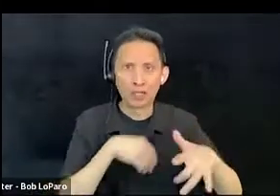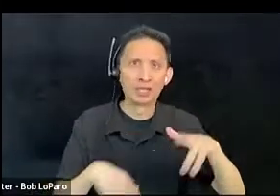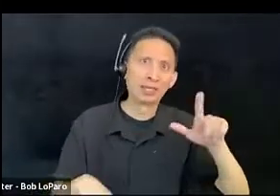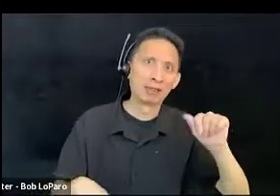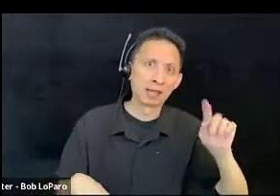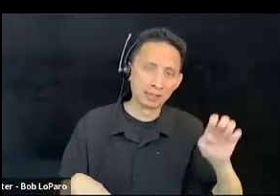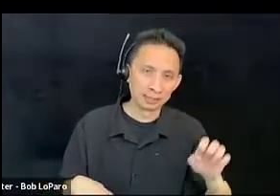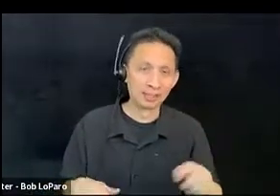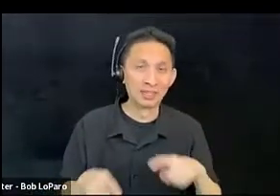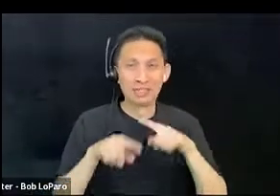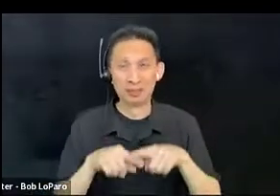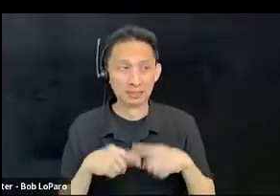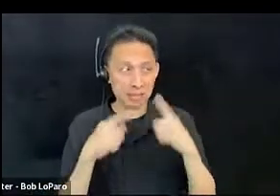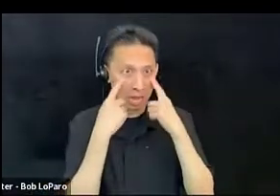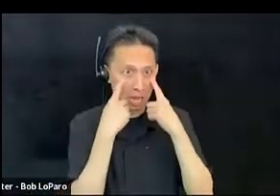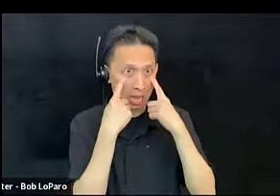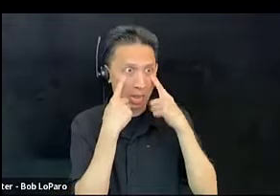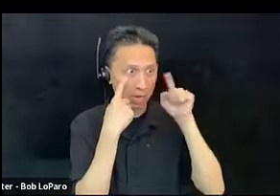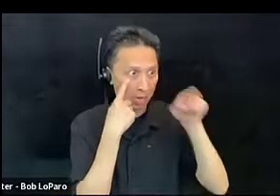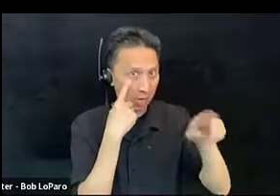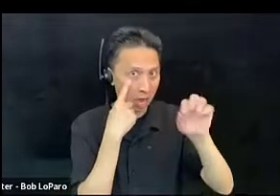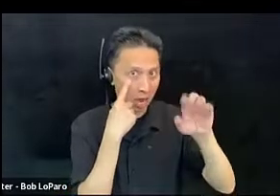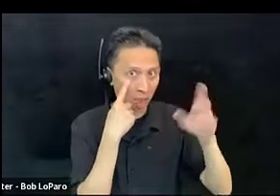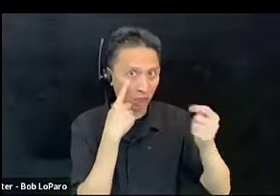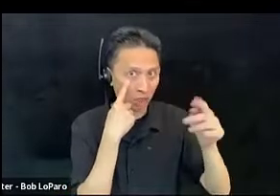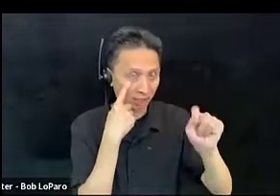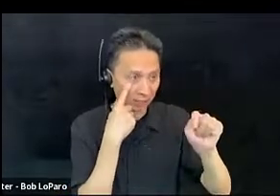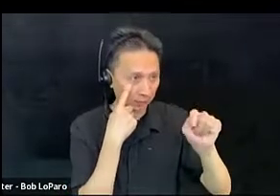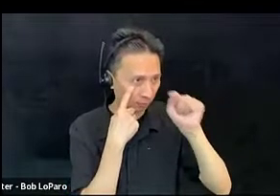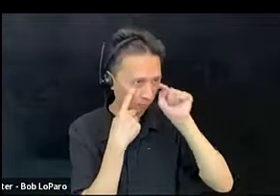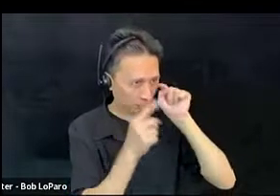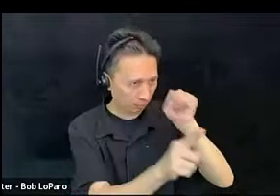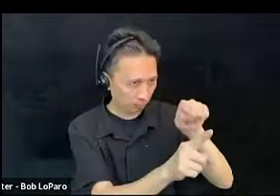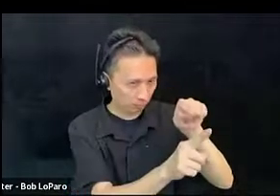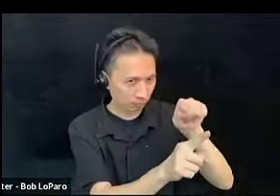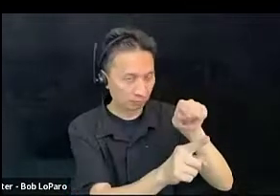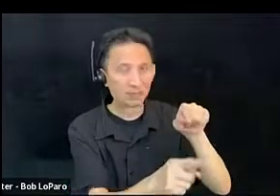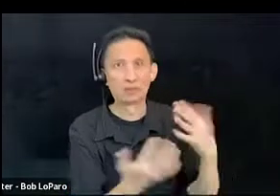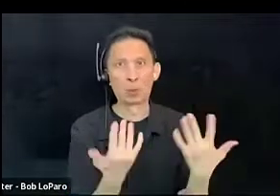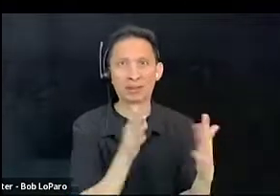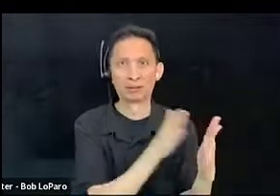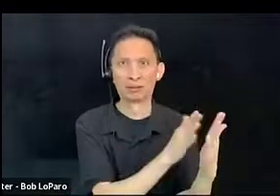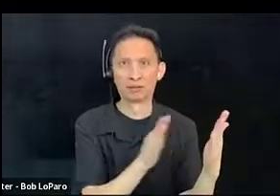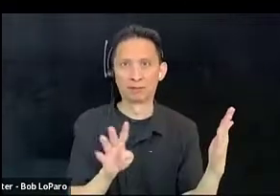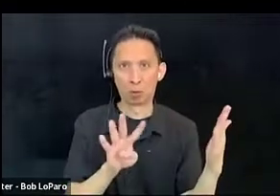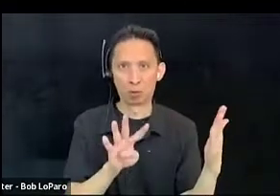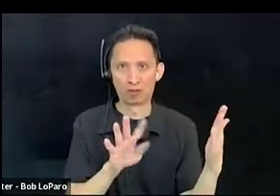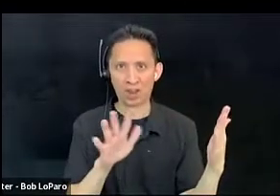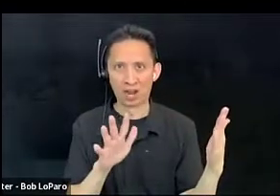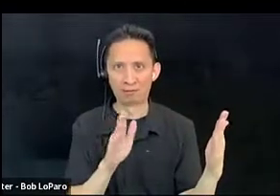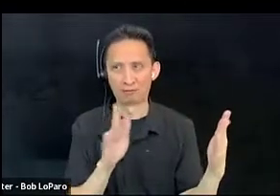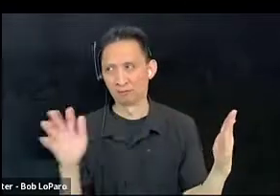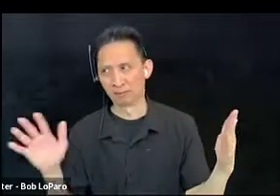2D access, not until around four or five on the range. So, the question that you're asking in phase two